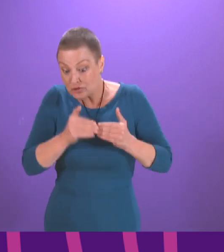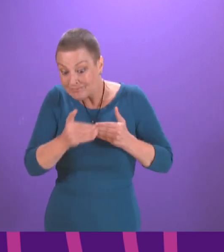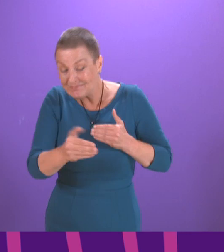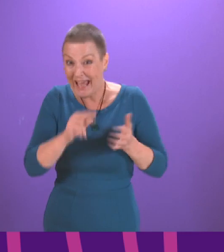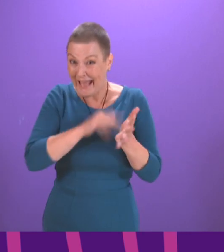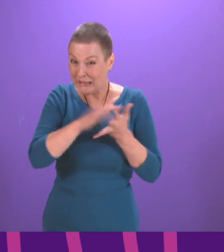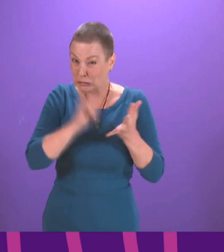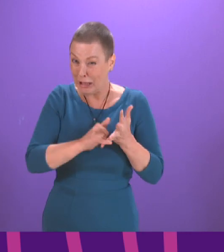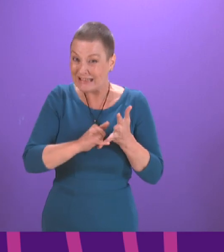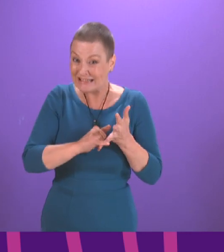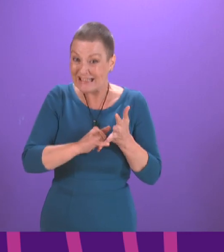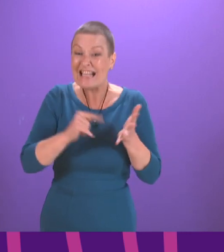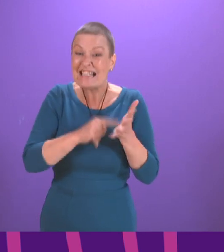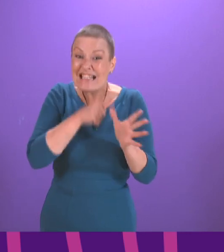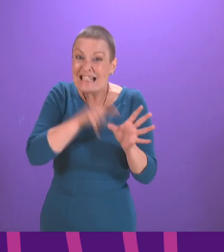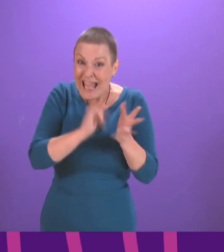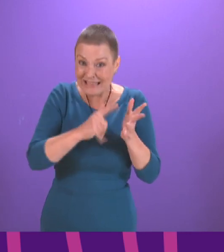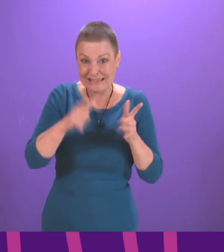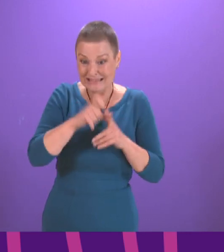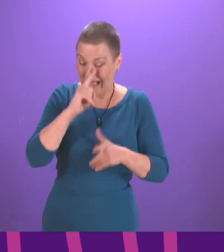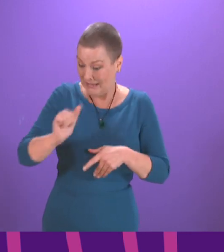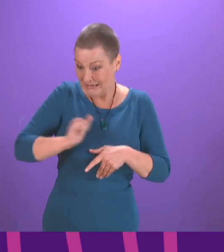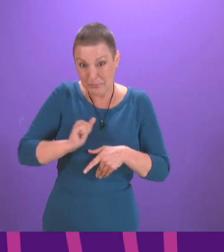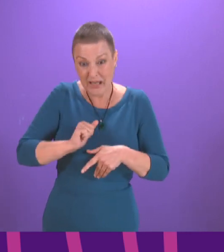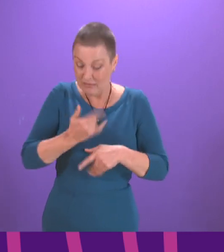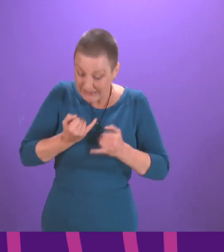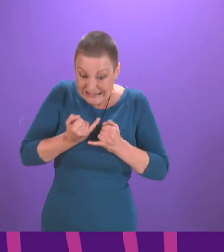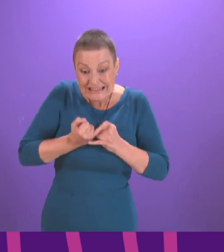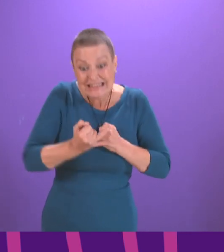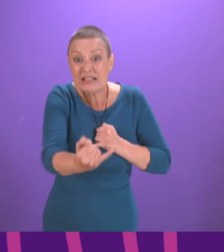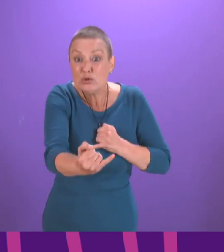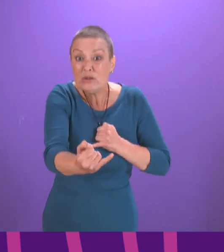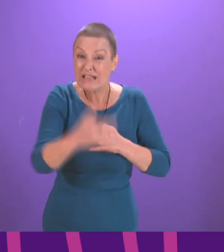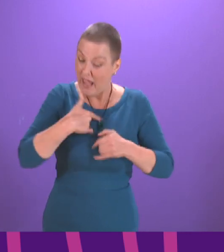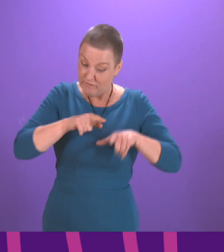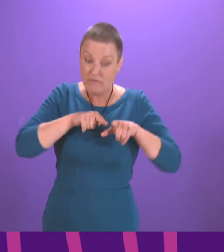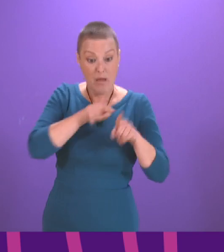that NHS Tayside will exceed hospital bed capacity within six weeks on the current trajectory?